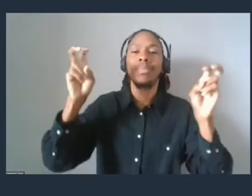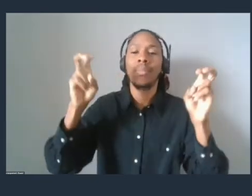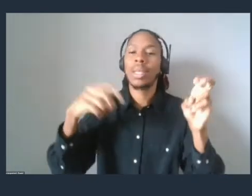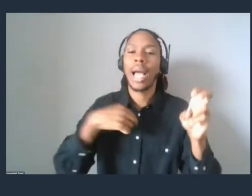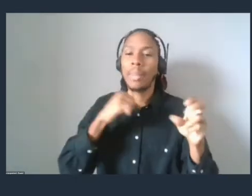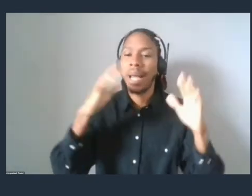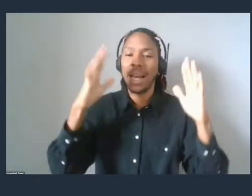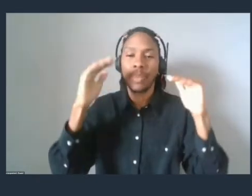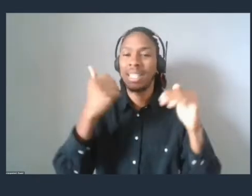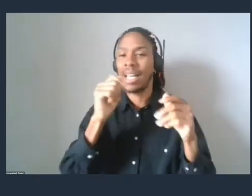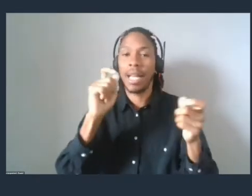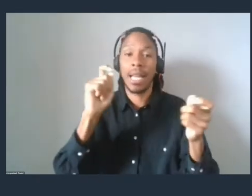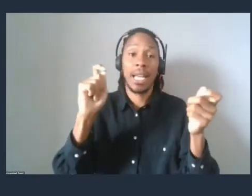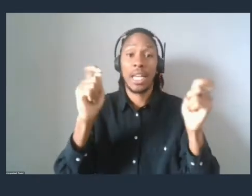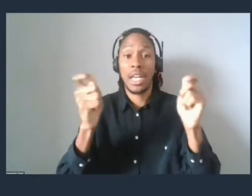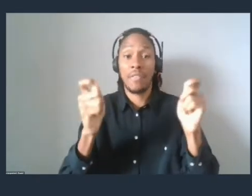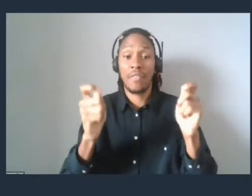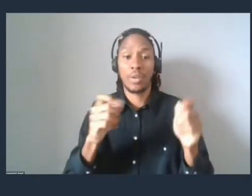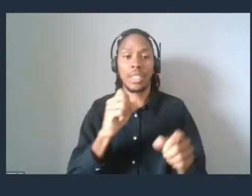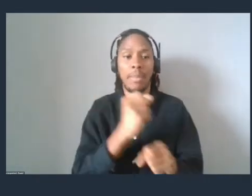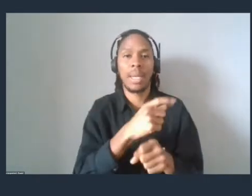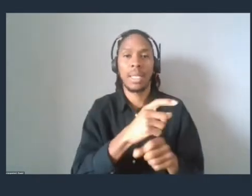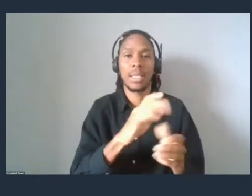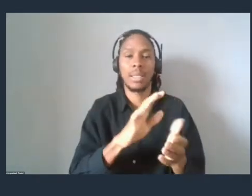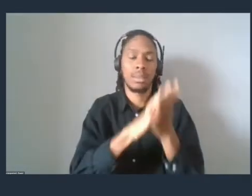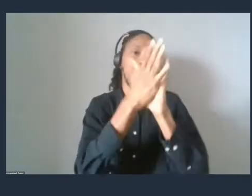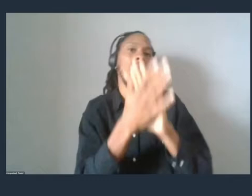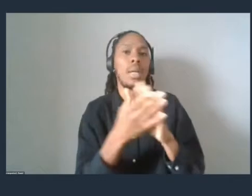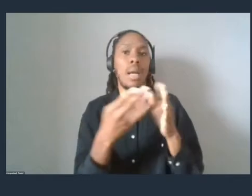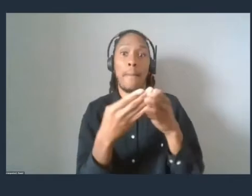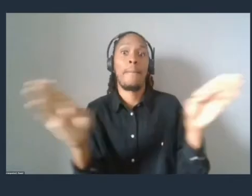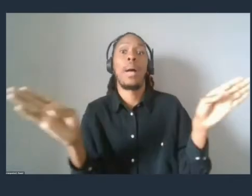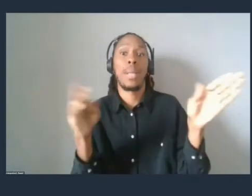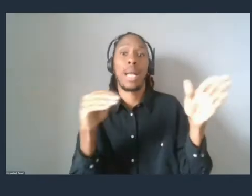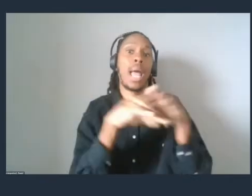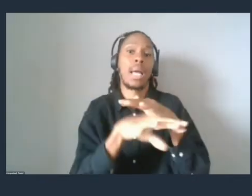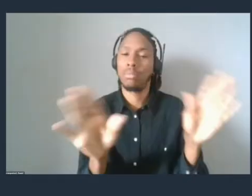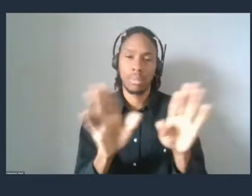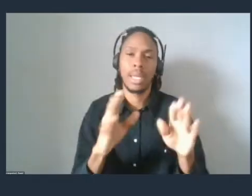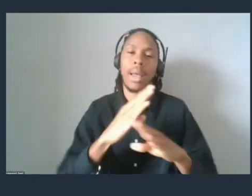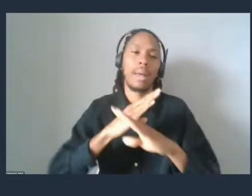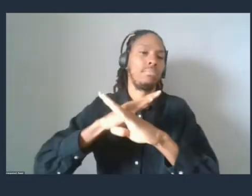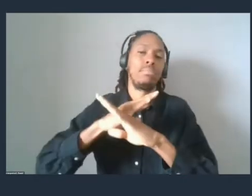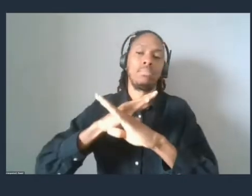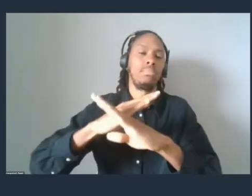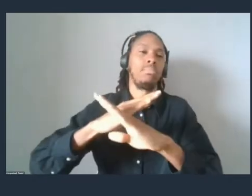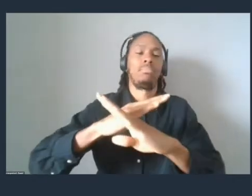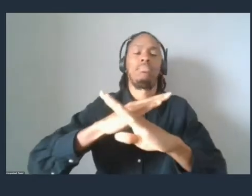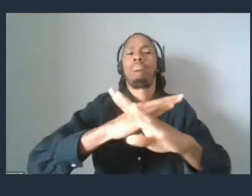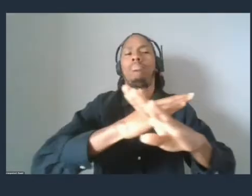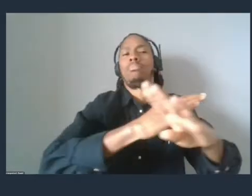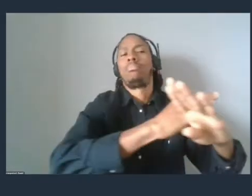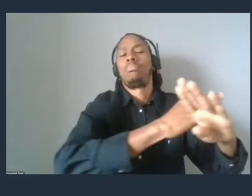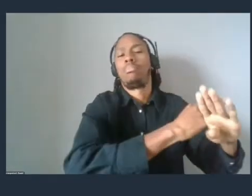that will make this data public." And so it blocks anybody who inadvertently creates such a configuration.